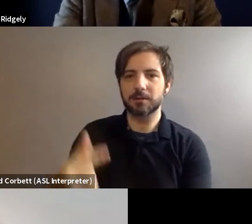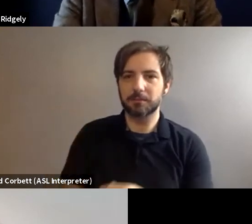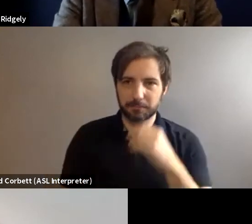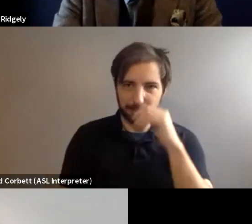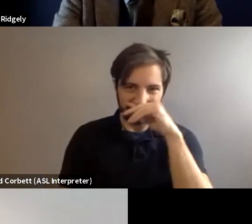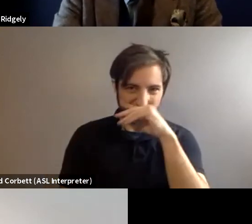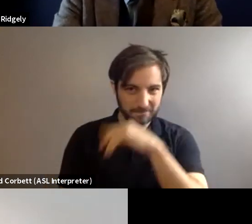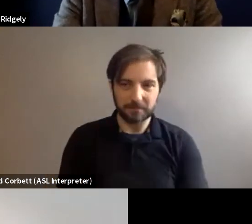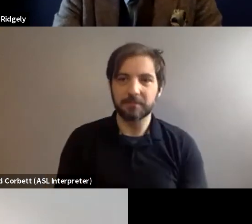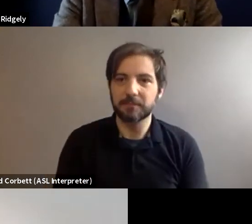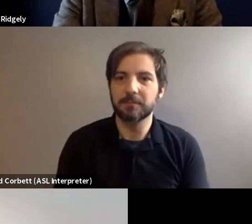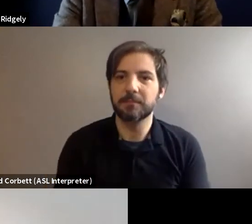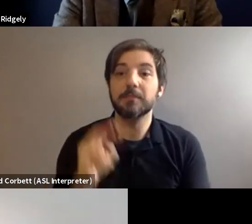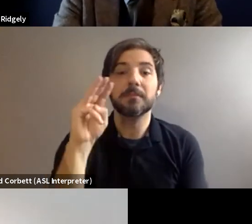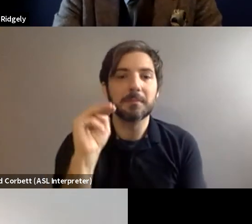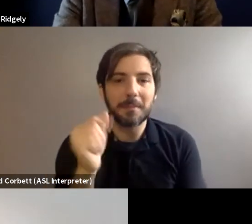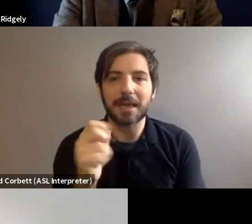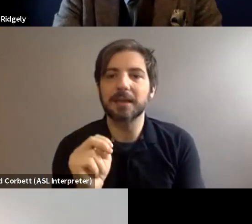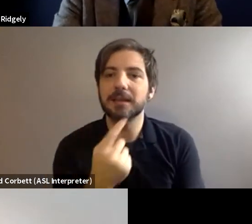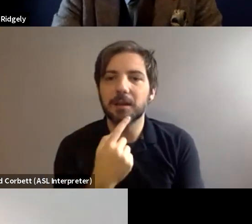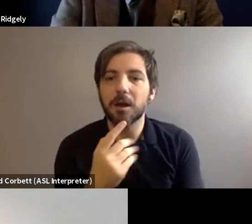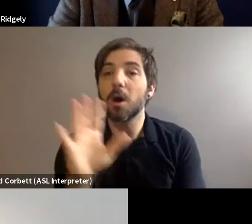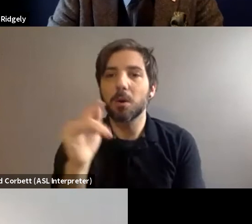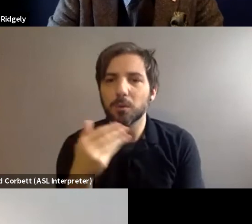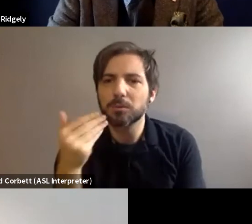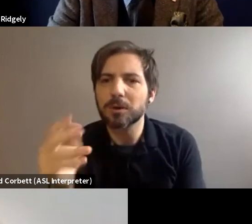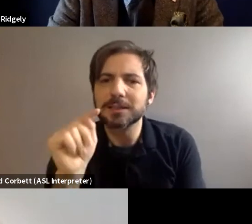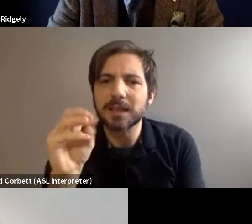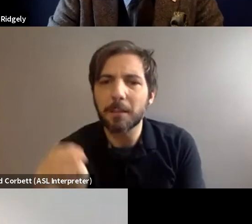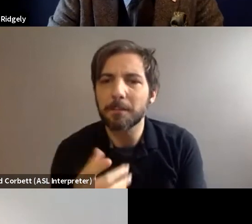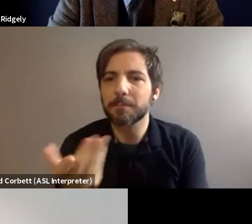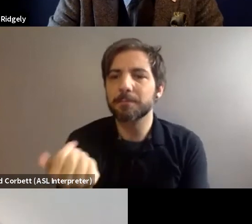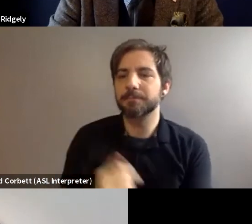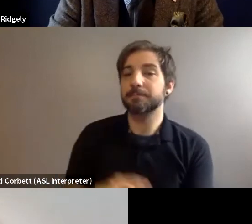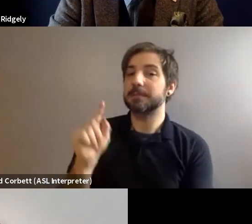great i want to go back to oh go ahead tom i i was just going to say that for the festival